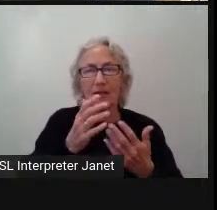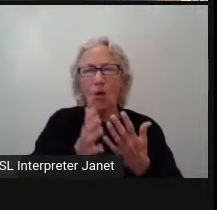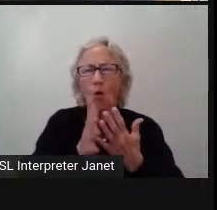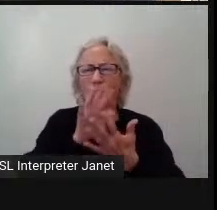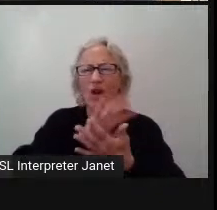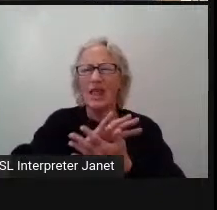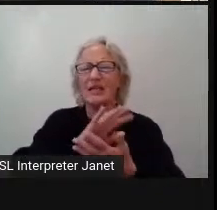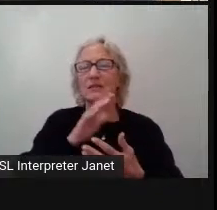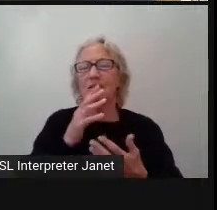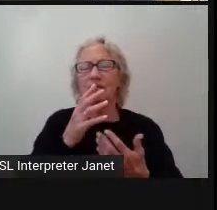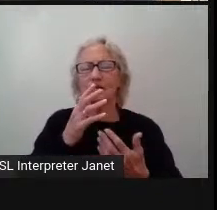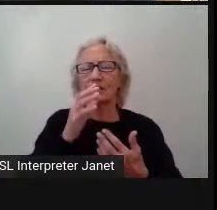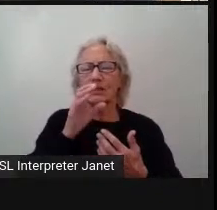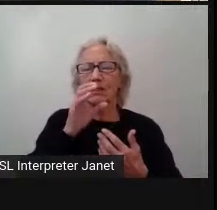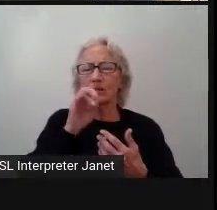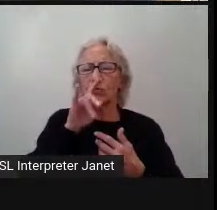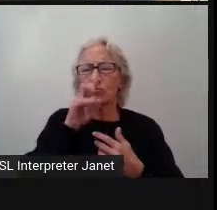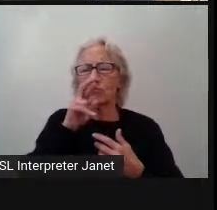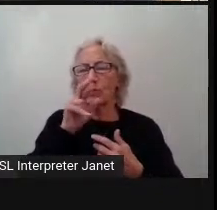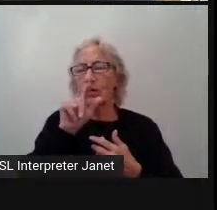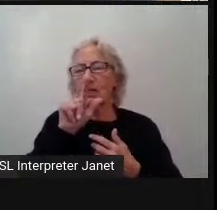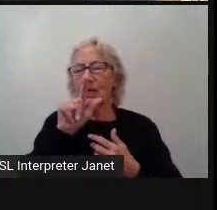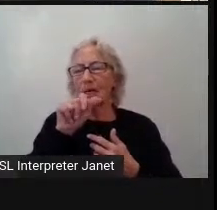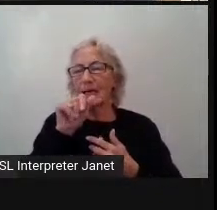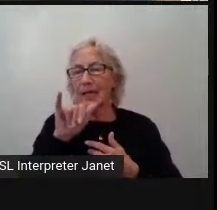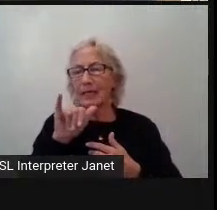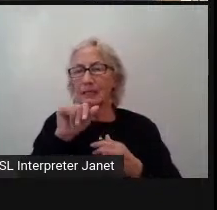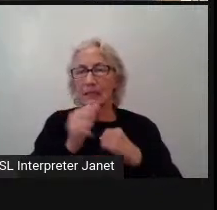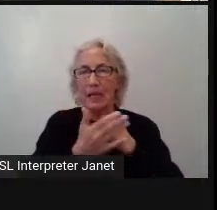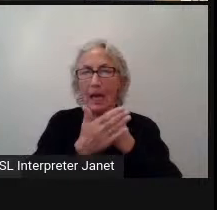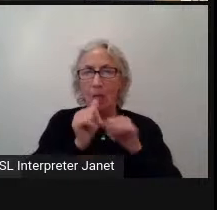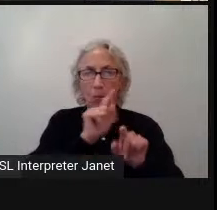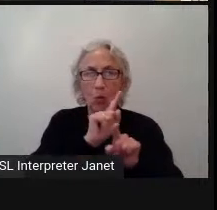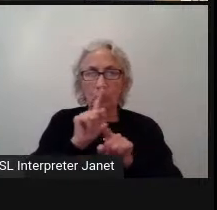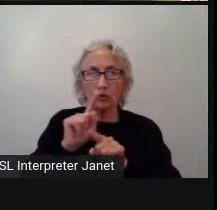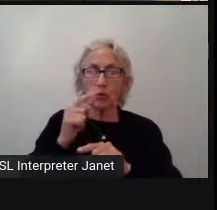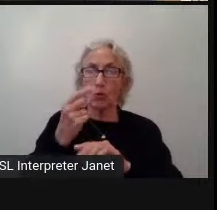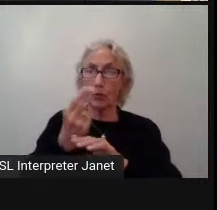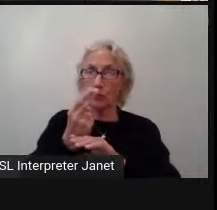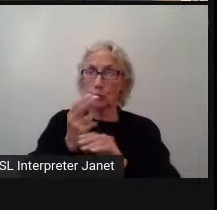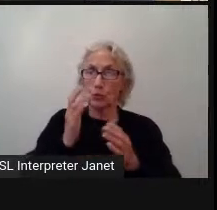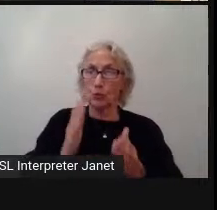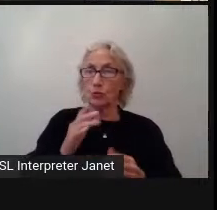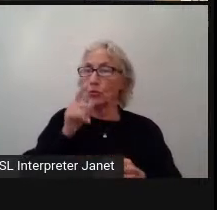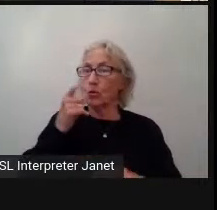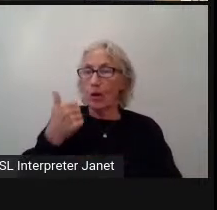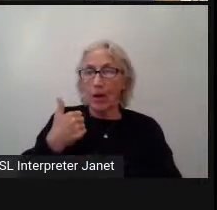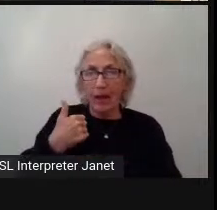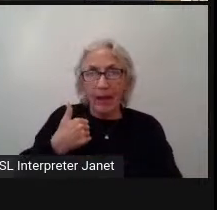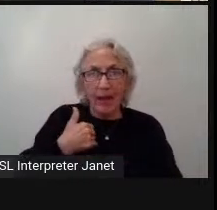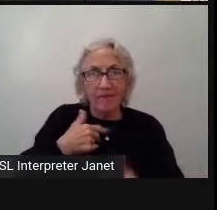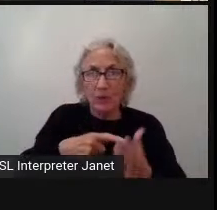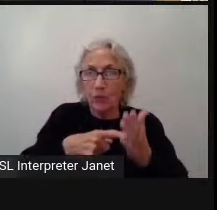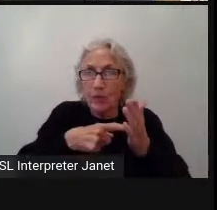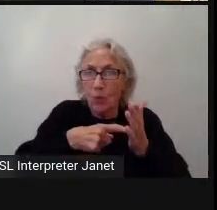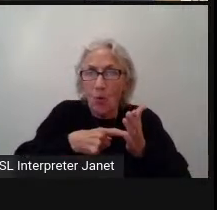do not solve accessibility but we also thought that overlays can help in